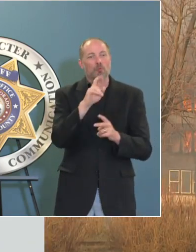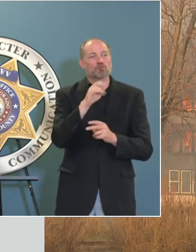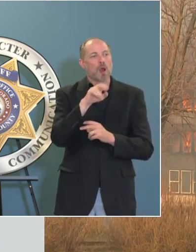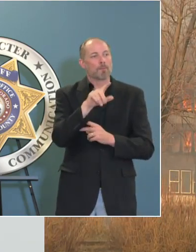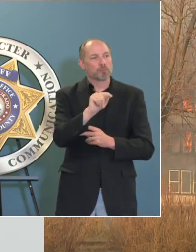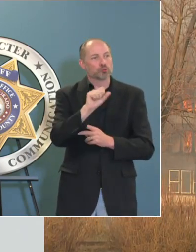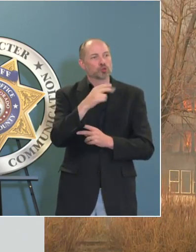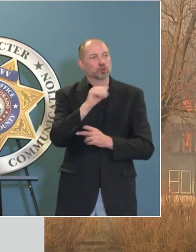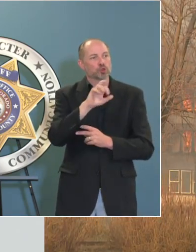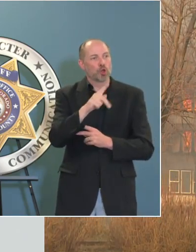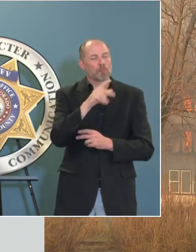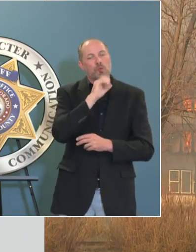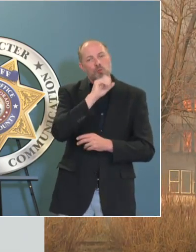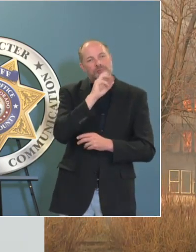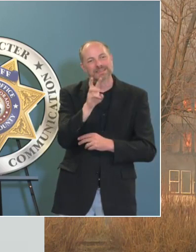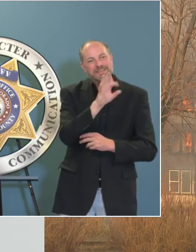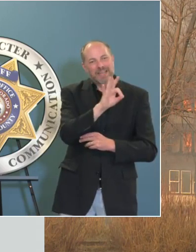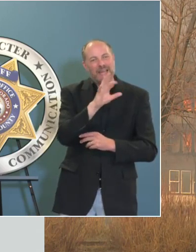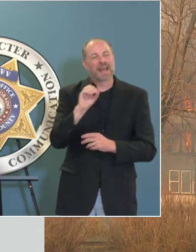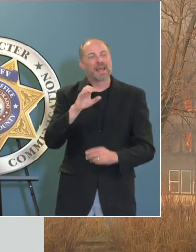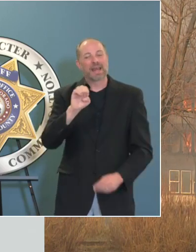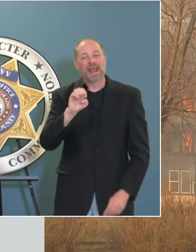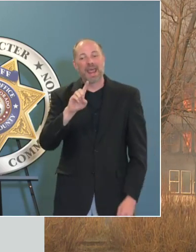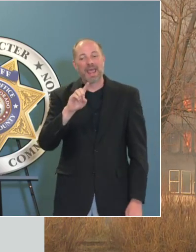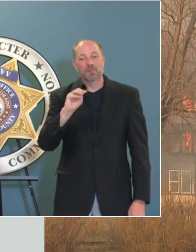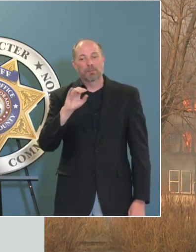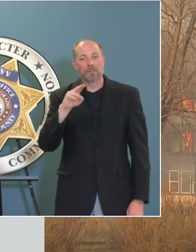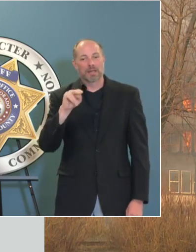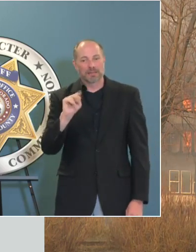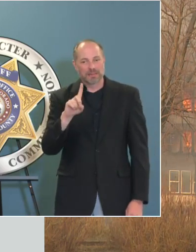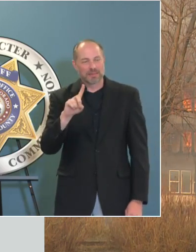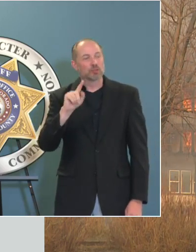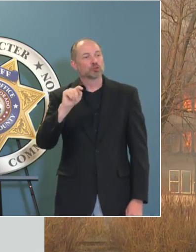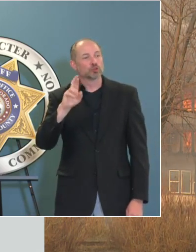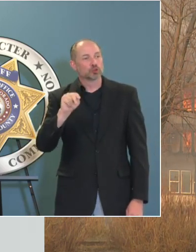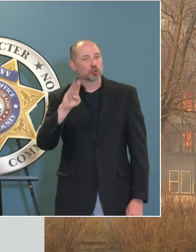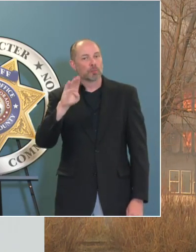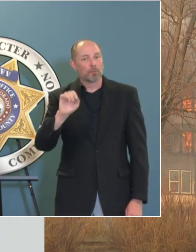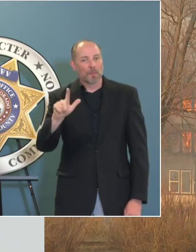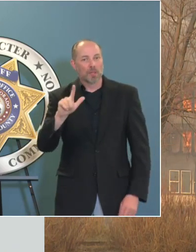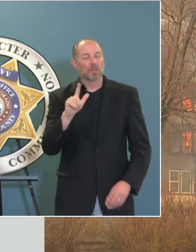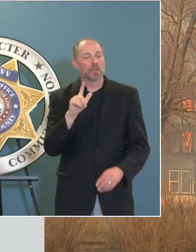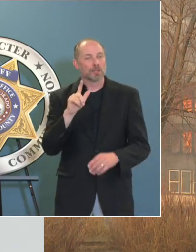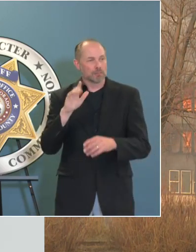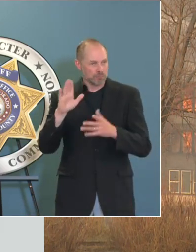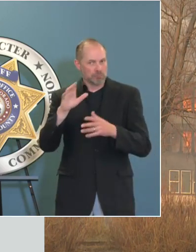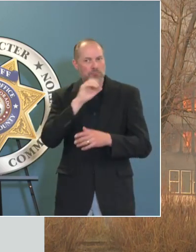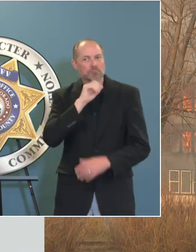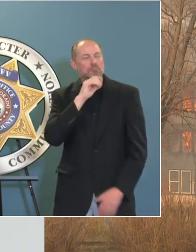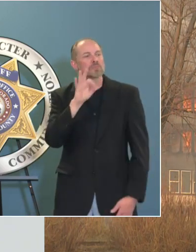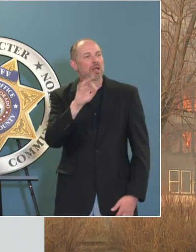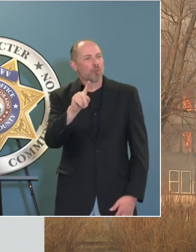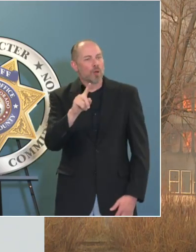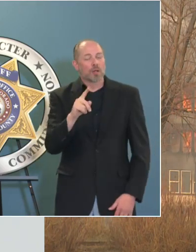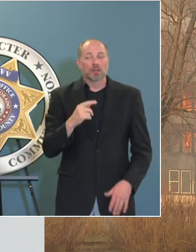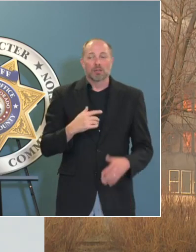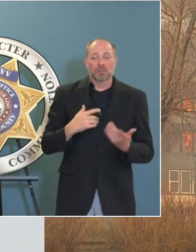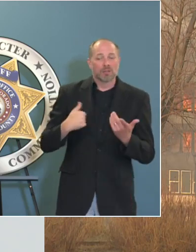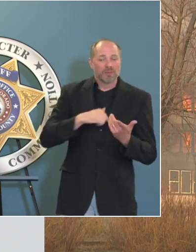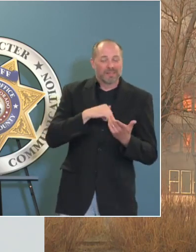LOSSES. THE FIRE TRAGICALLY TOOK THE LIVES OF TWO OF OUR COMMUNITY MEMBERS. ROBERT